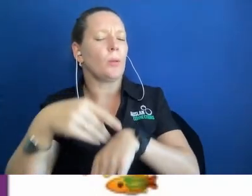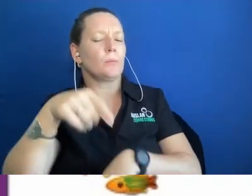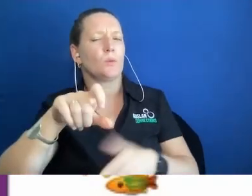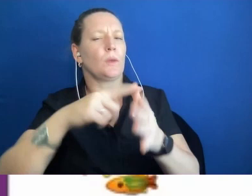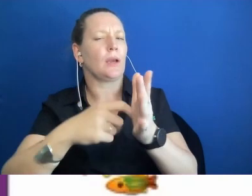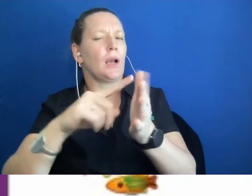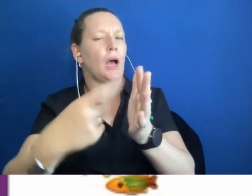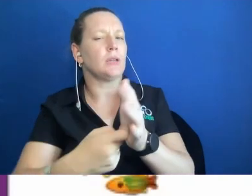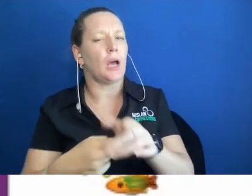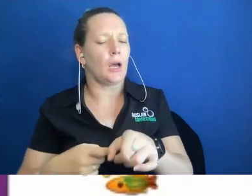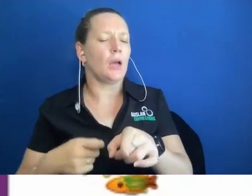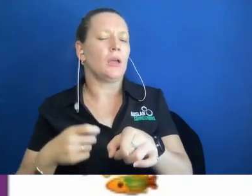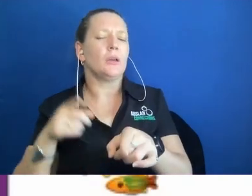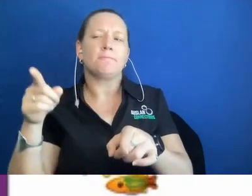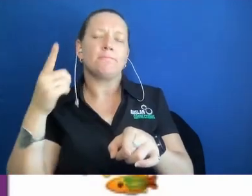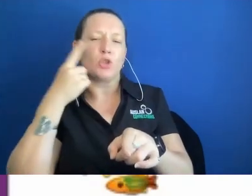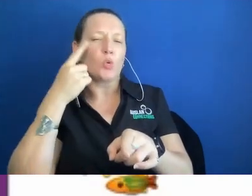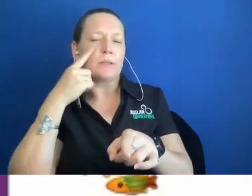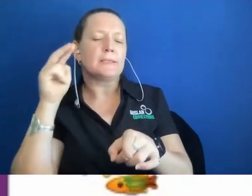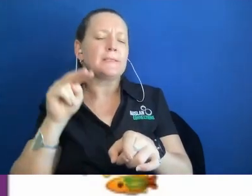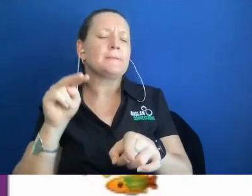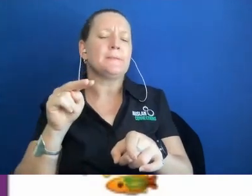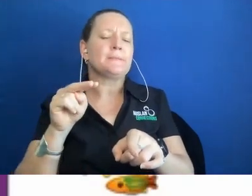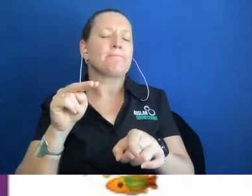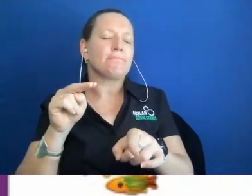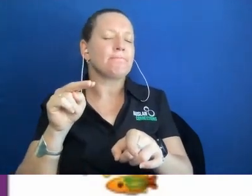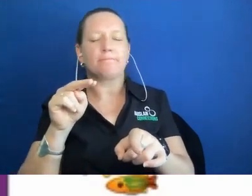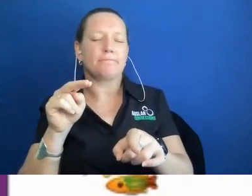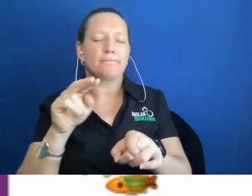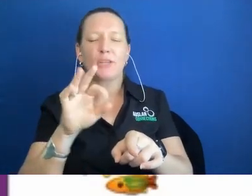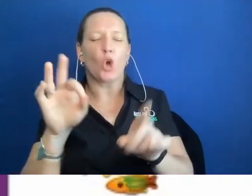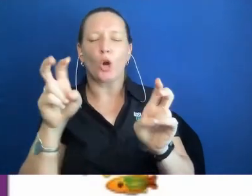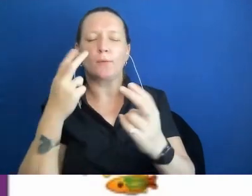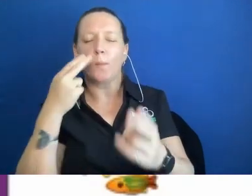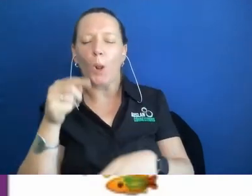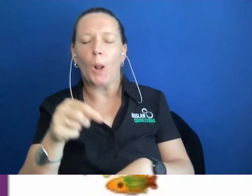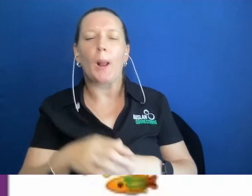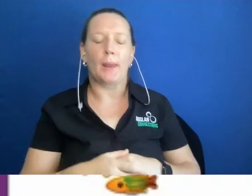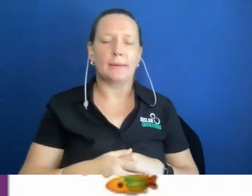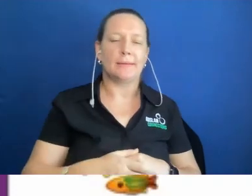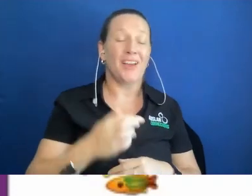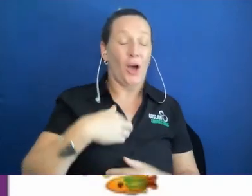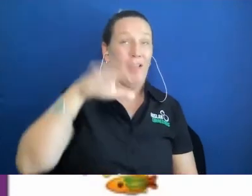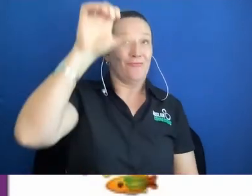in the norm. I remember our time they're very vivid still to this day he is now eight